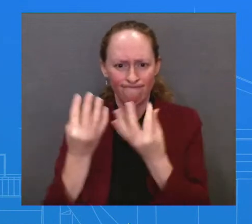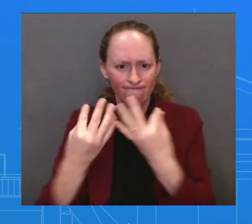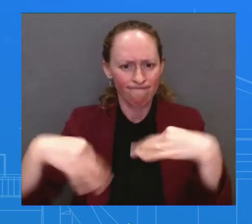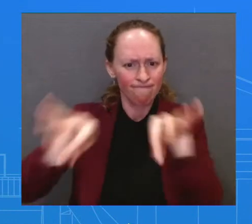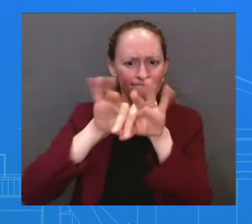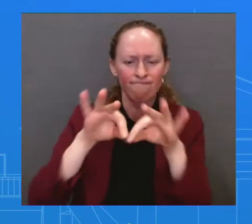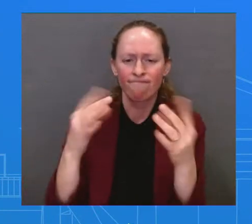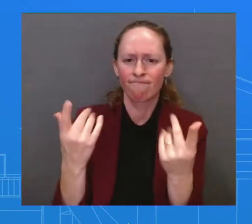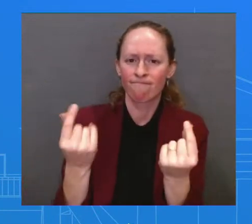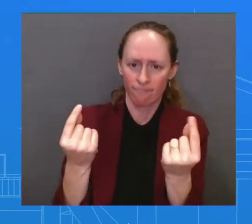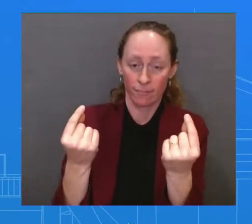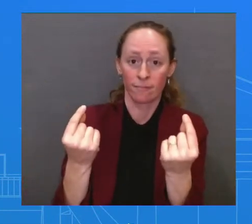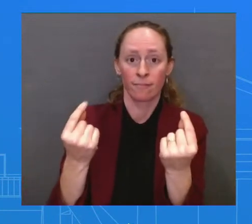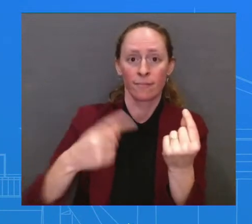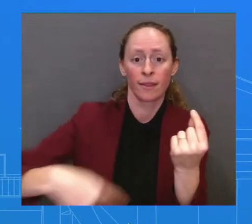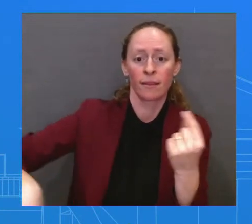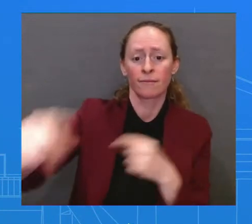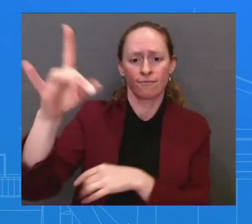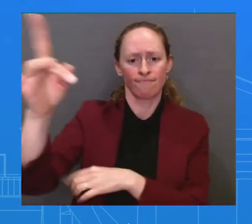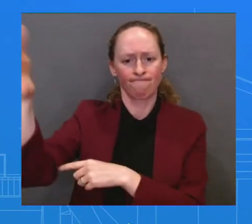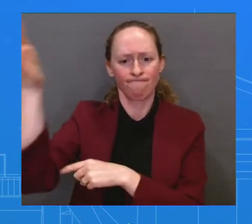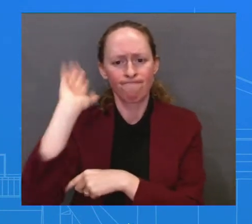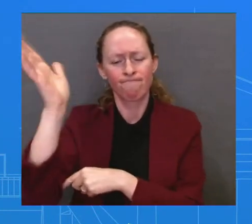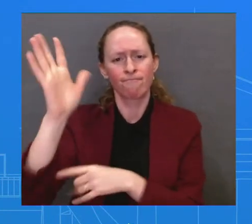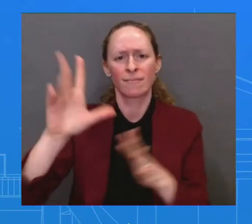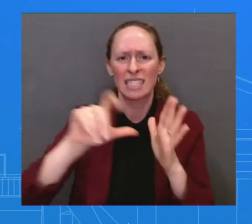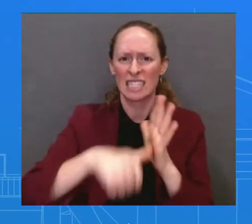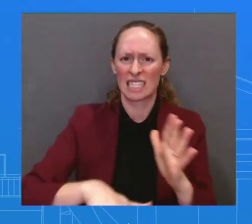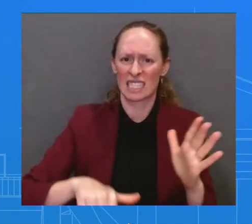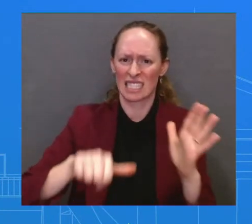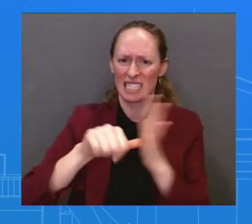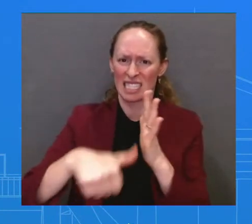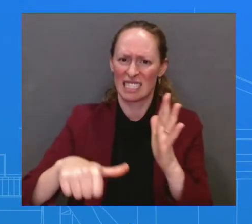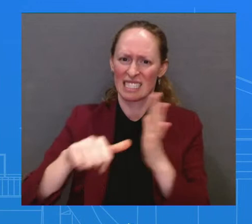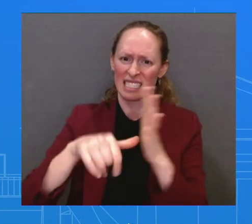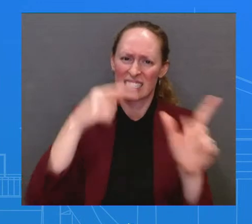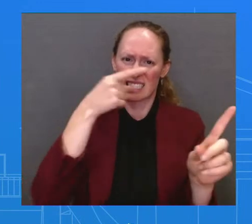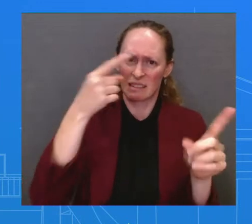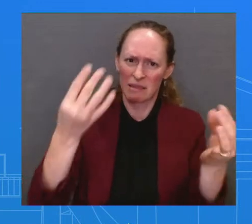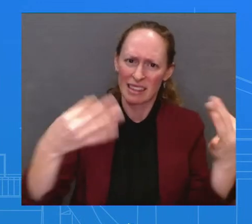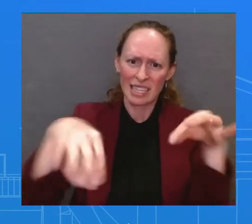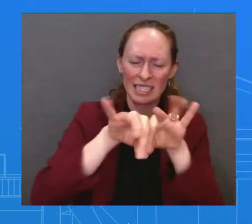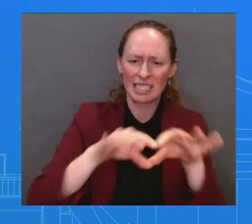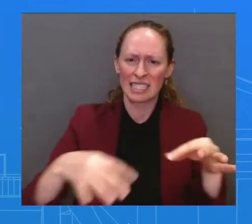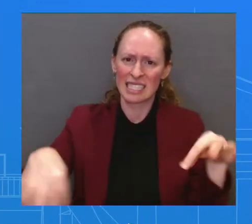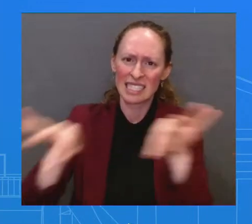as we continue to rally the world to support Ukraine, including the fate of core principles of the United Nations